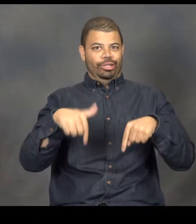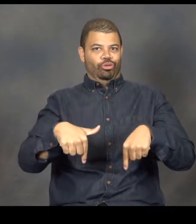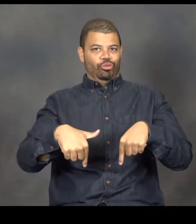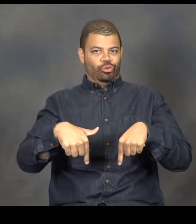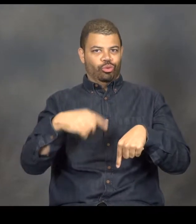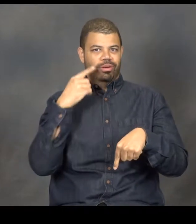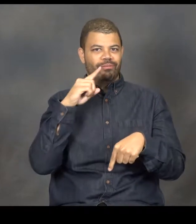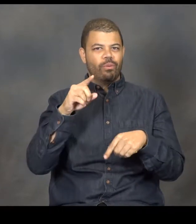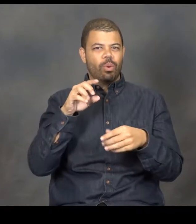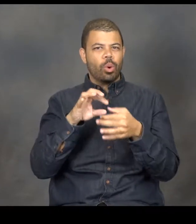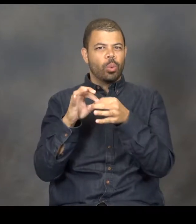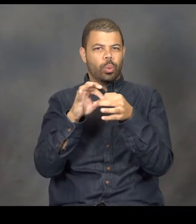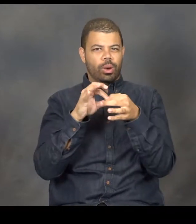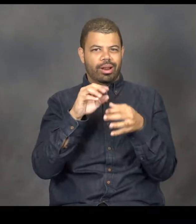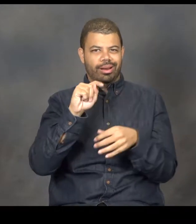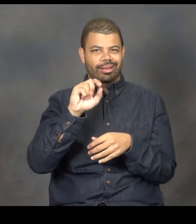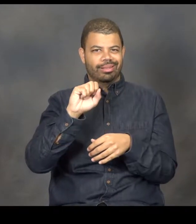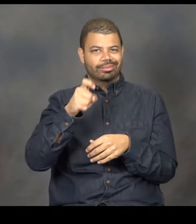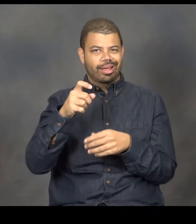and I've been here ever since.